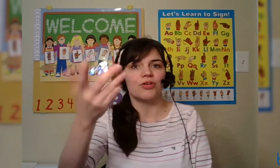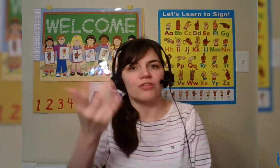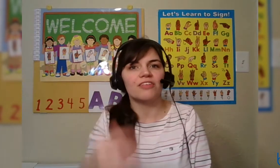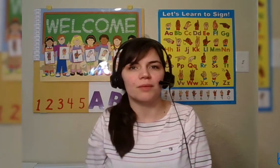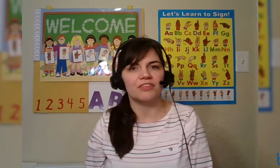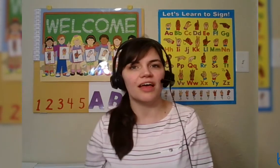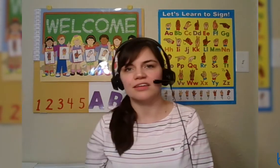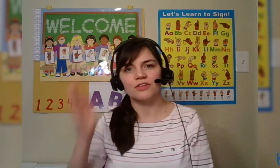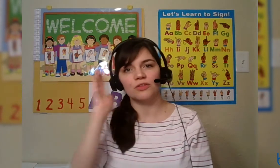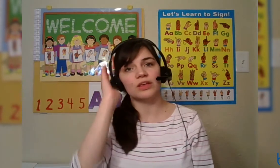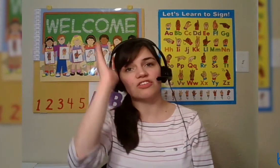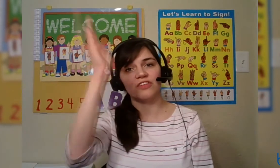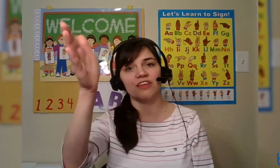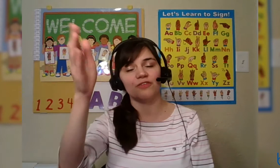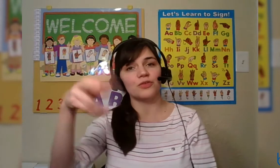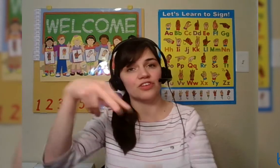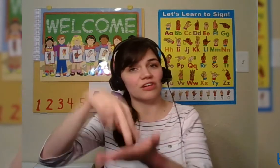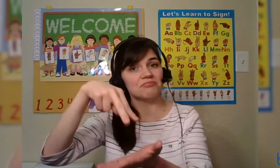are the same sign, so we can just say future